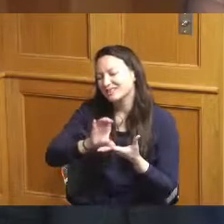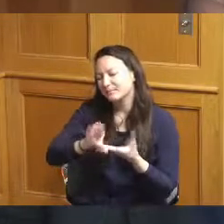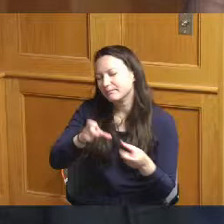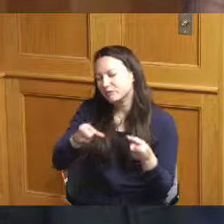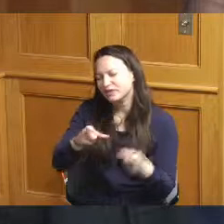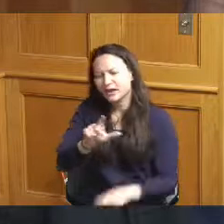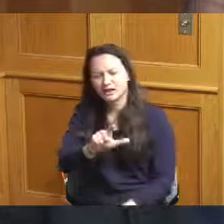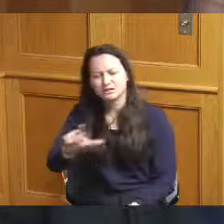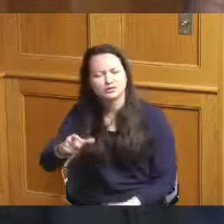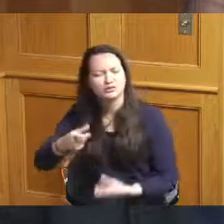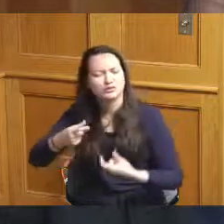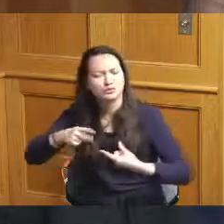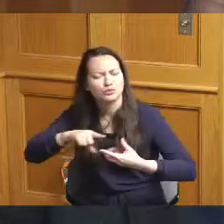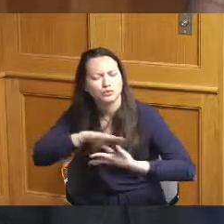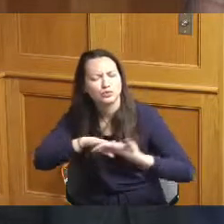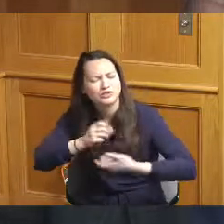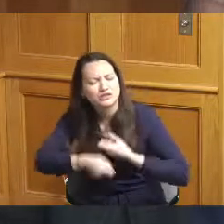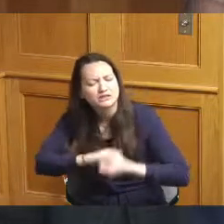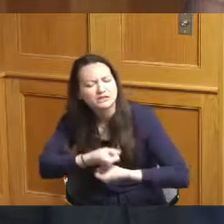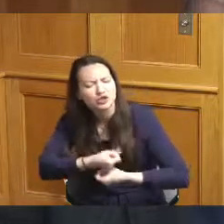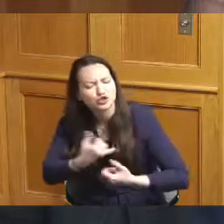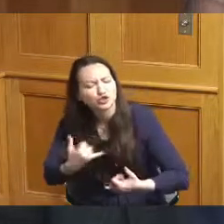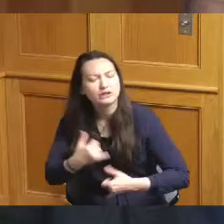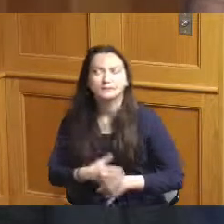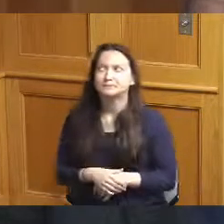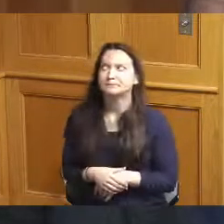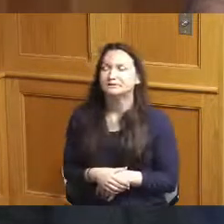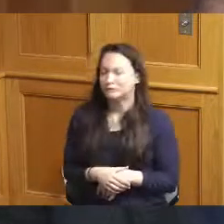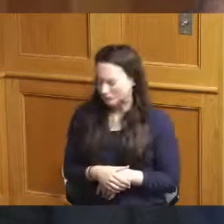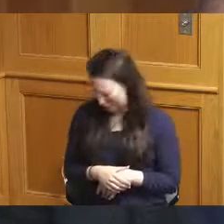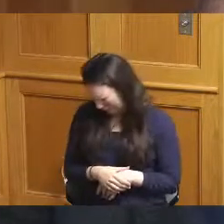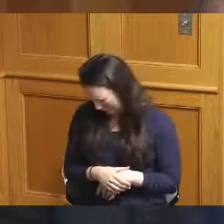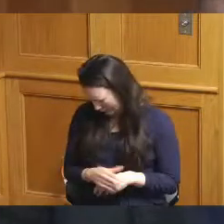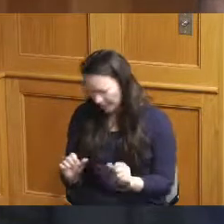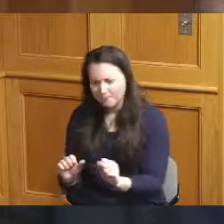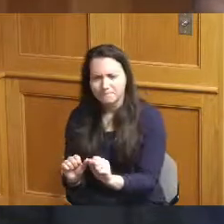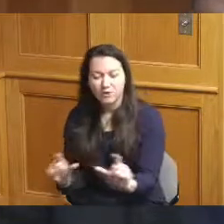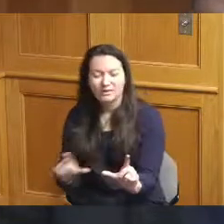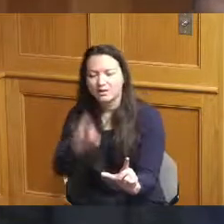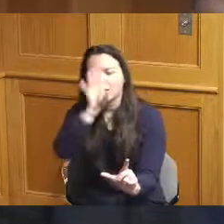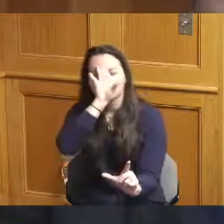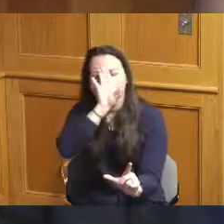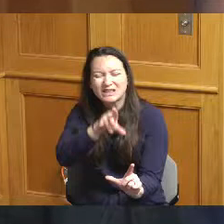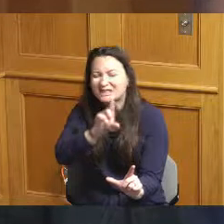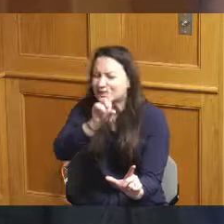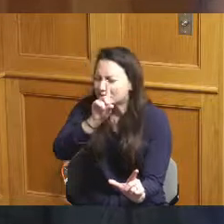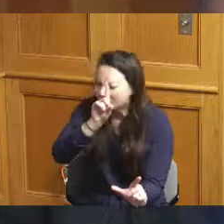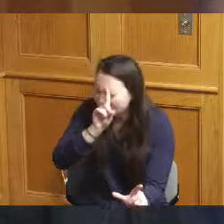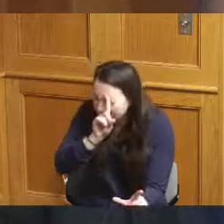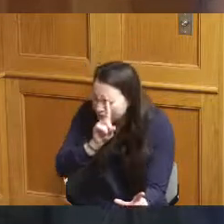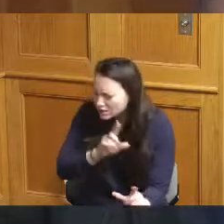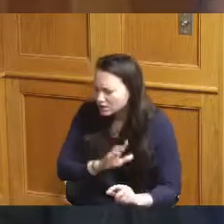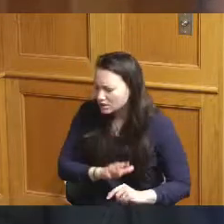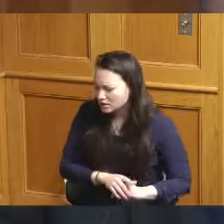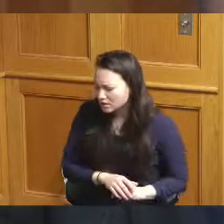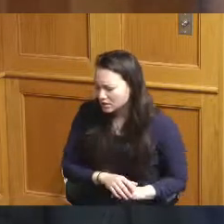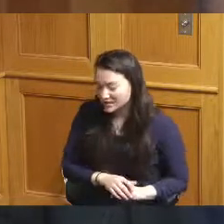are they in with the agreement so let me pull it up I know that I think it was I need my glasses